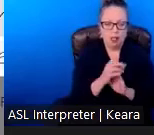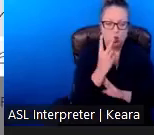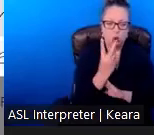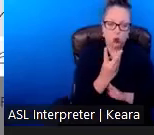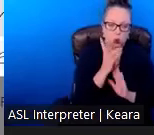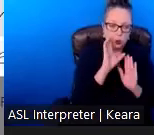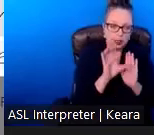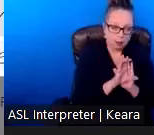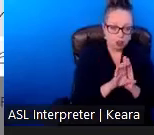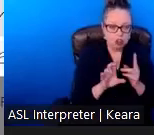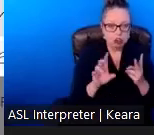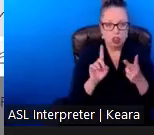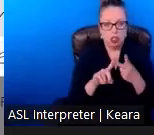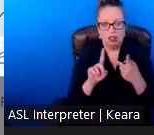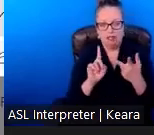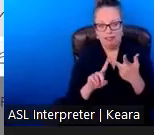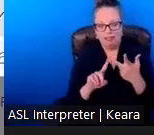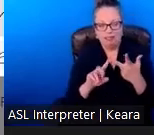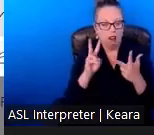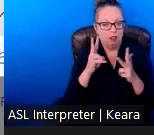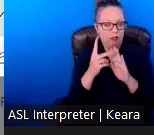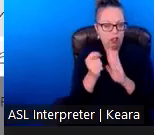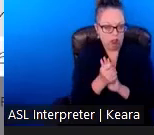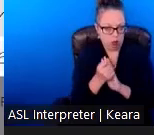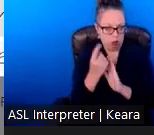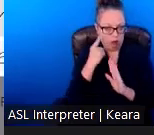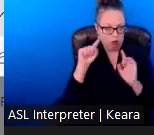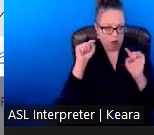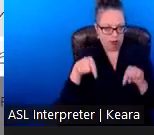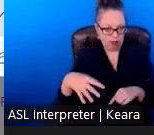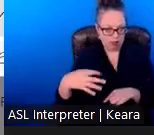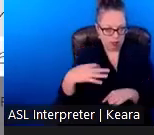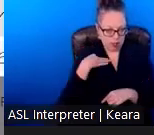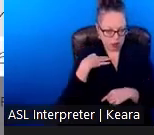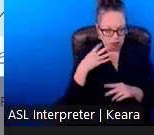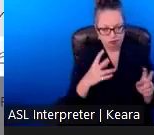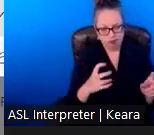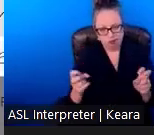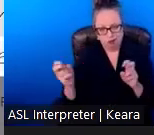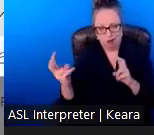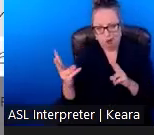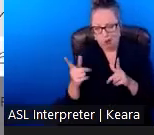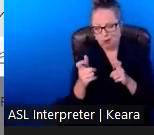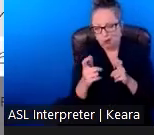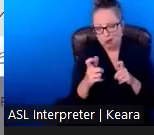file for this application, and the upload speed will depend on your personal internet